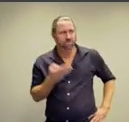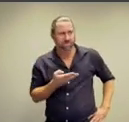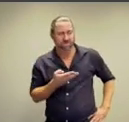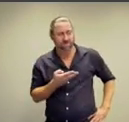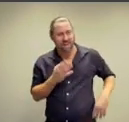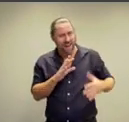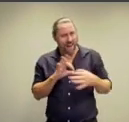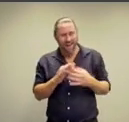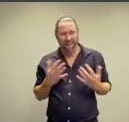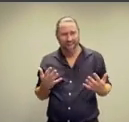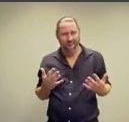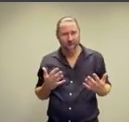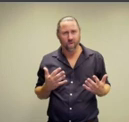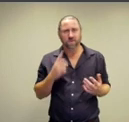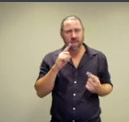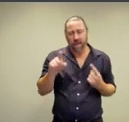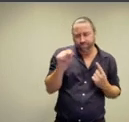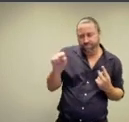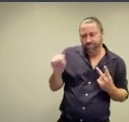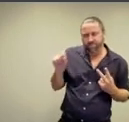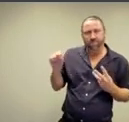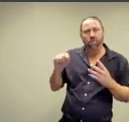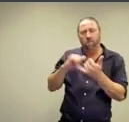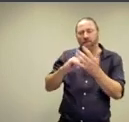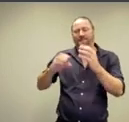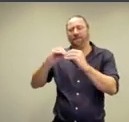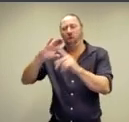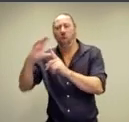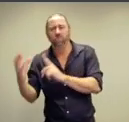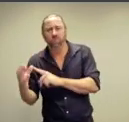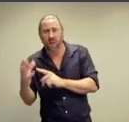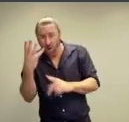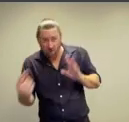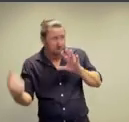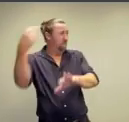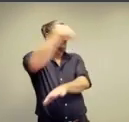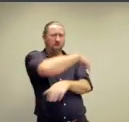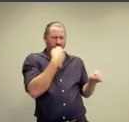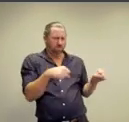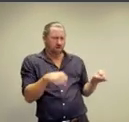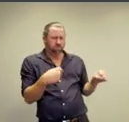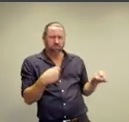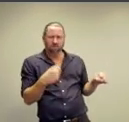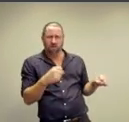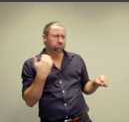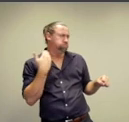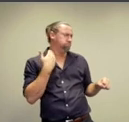leather jacket besides you know, appropriate from subcultures, it's this